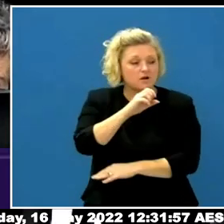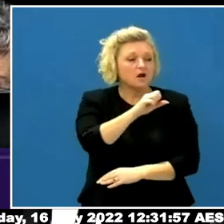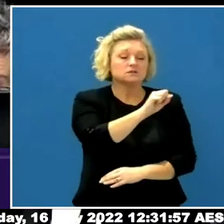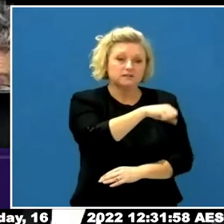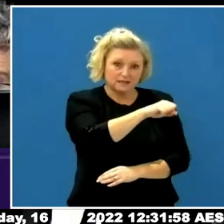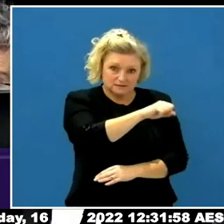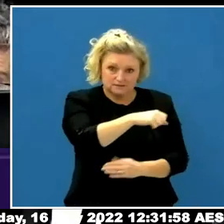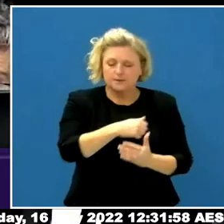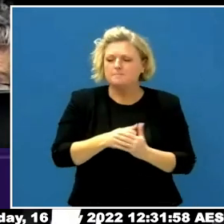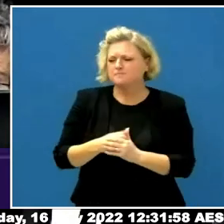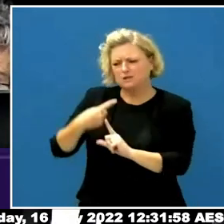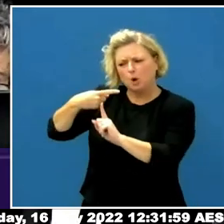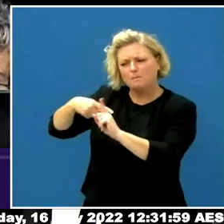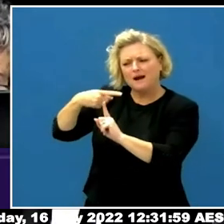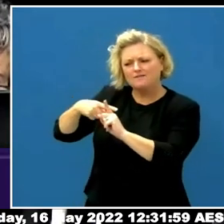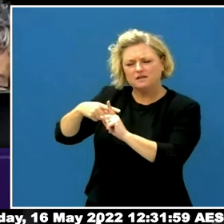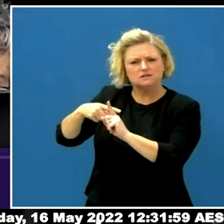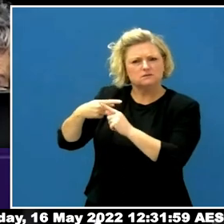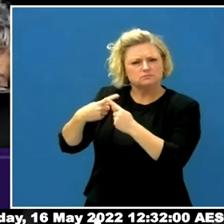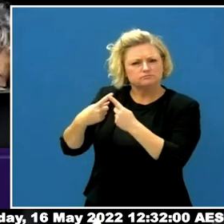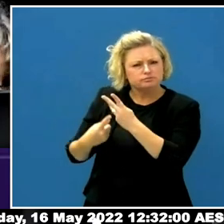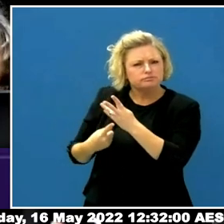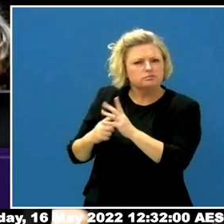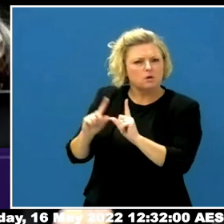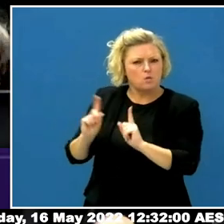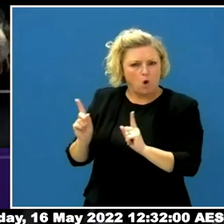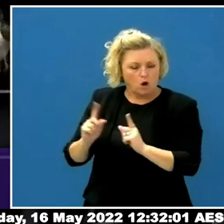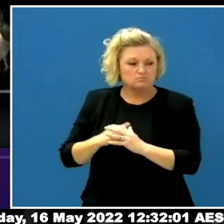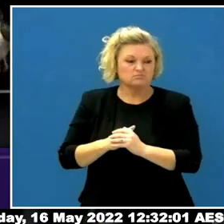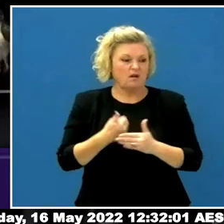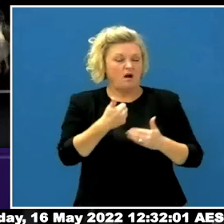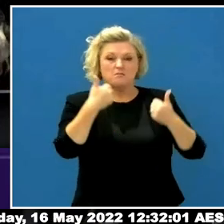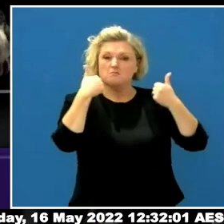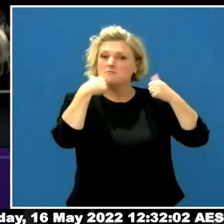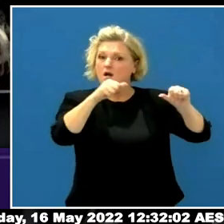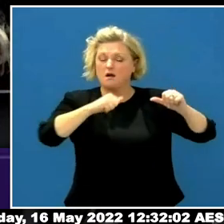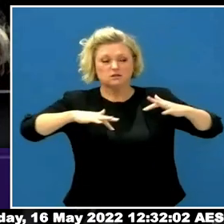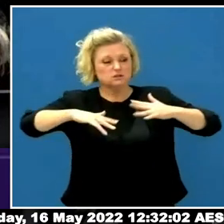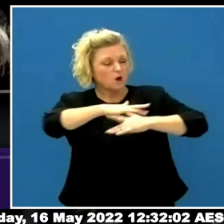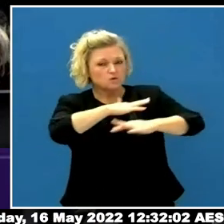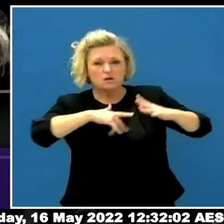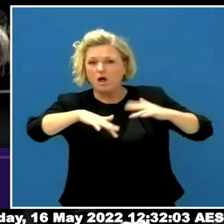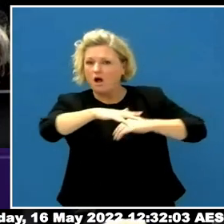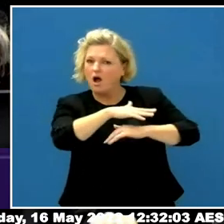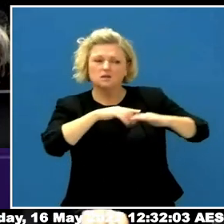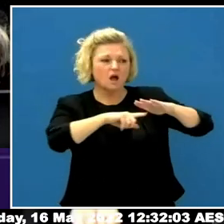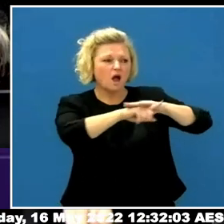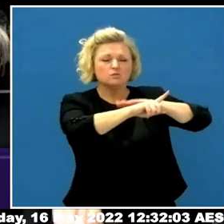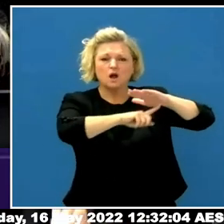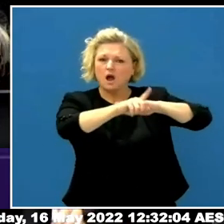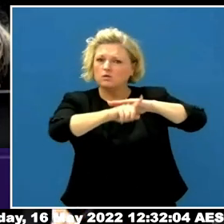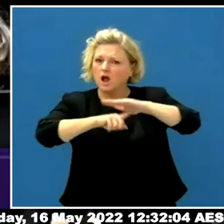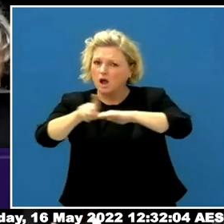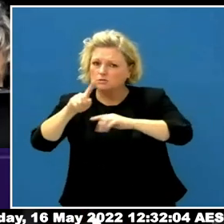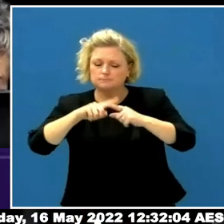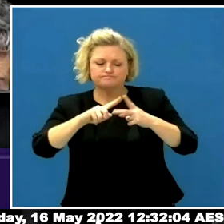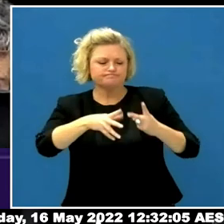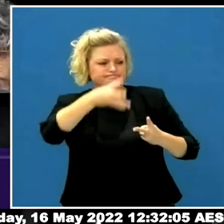He's socialising, he's cooking at home. How does he socialise?